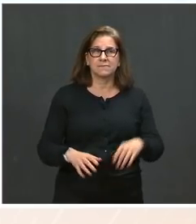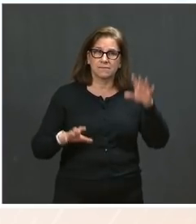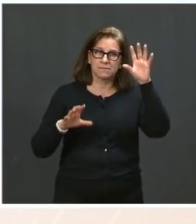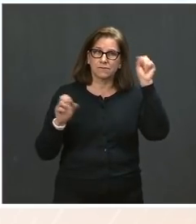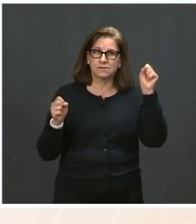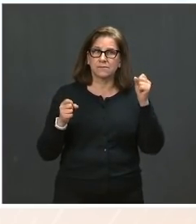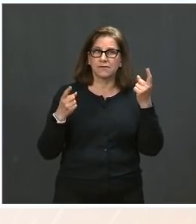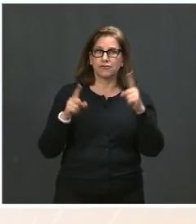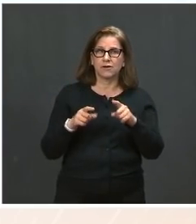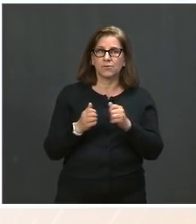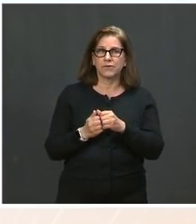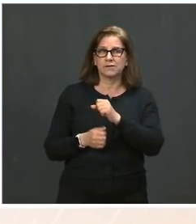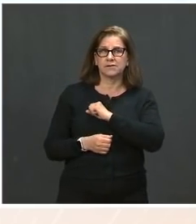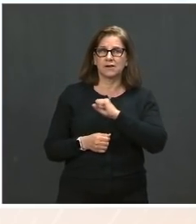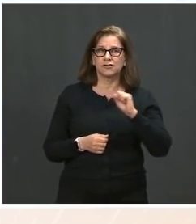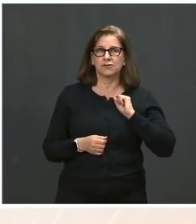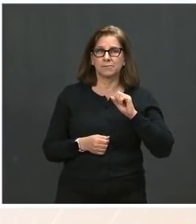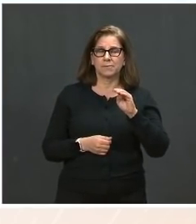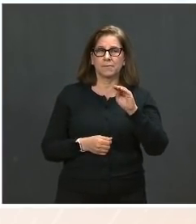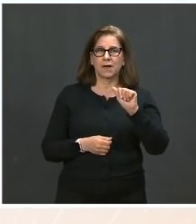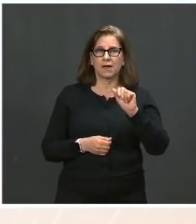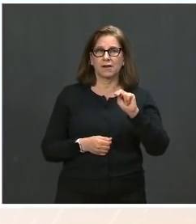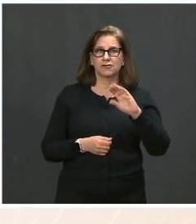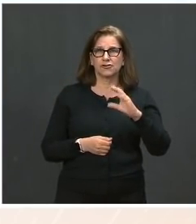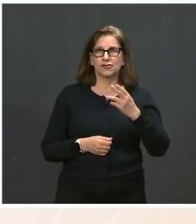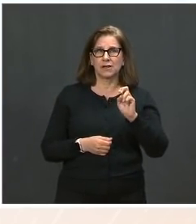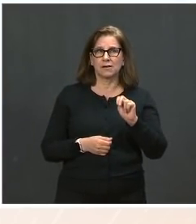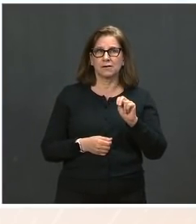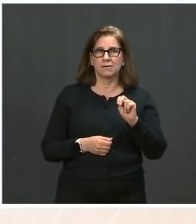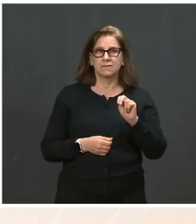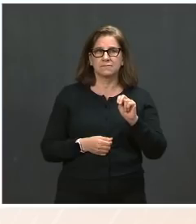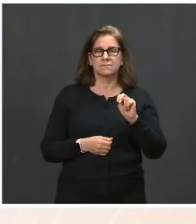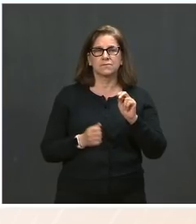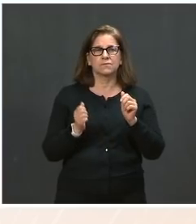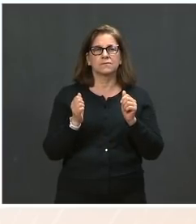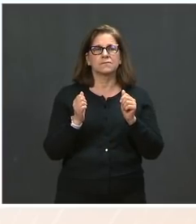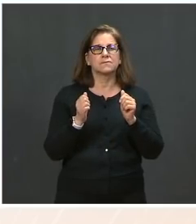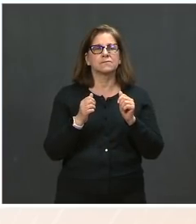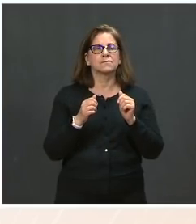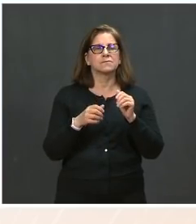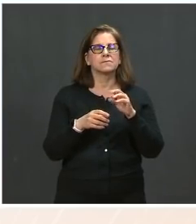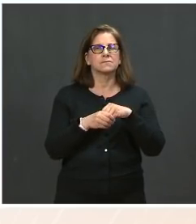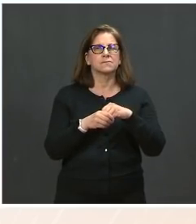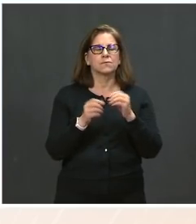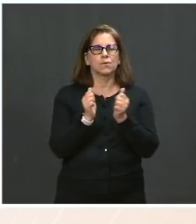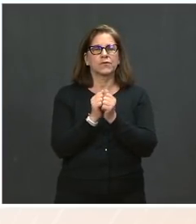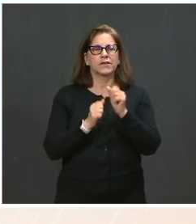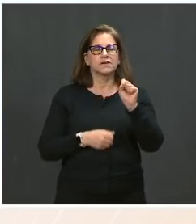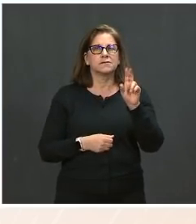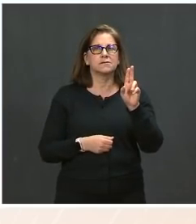should not replace regular order in the Senate? Ms. Psaki: Well, first, for those of you who read the op-ed today --